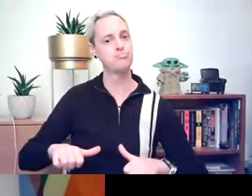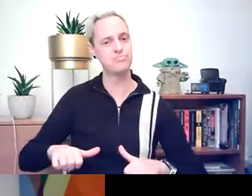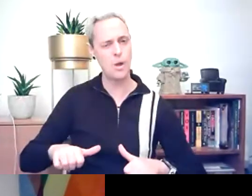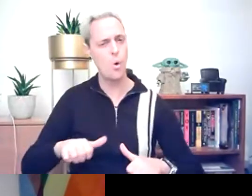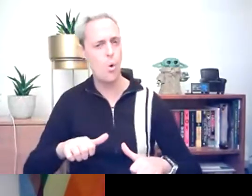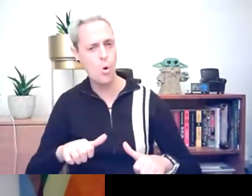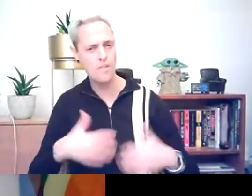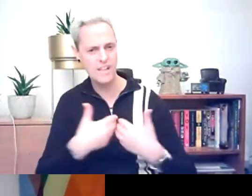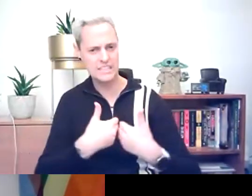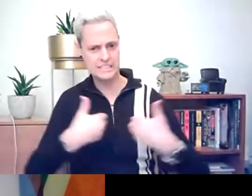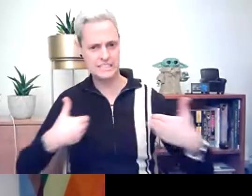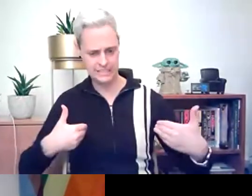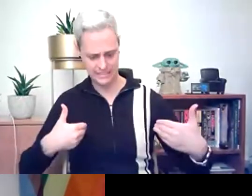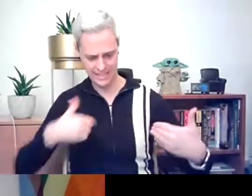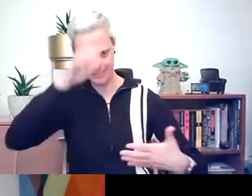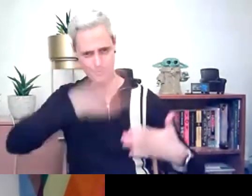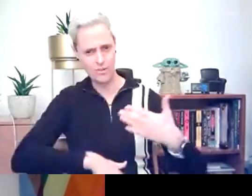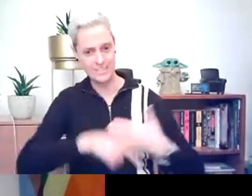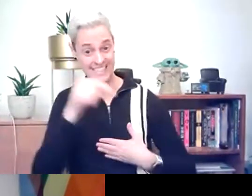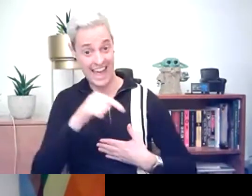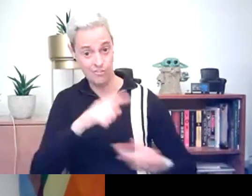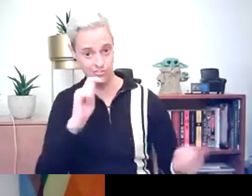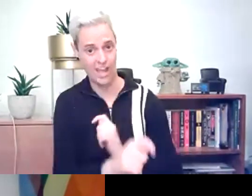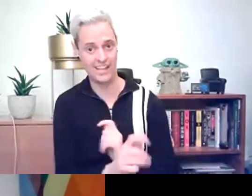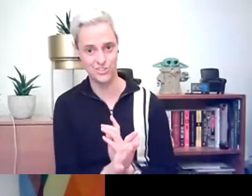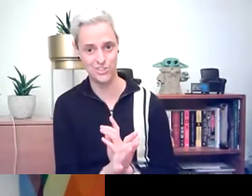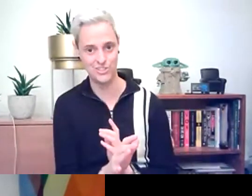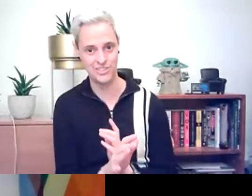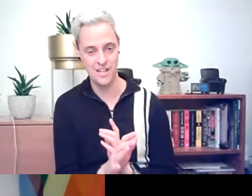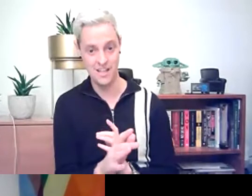18:45:37 Those things are what needs to change. And that sense of self will come after that.